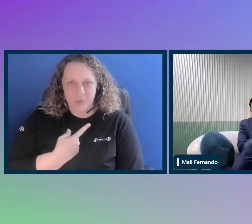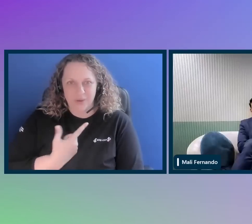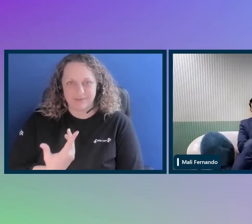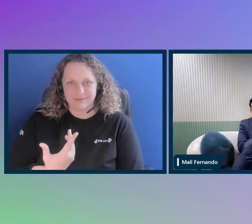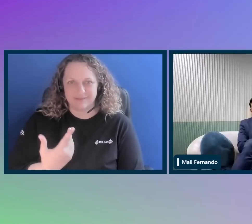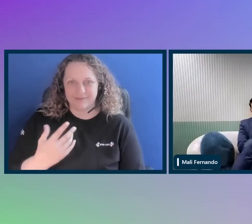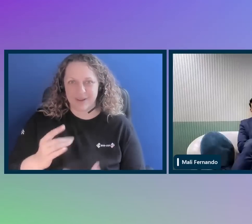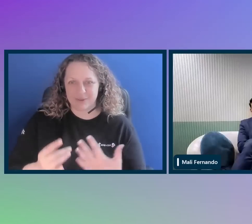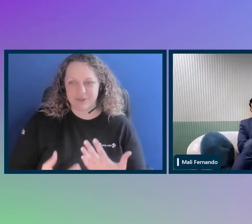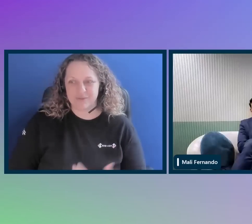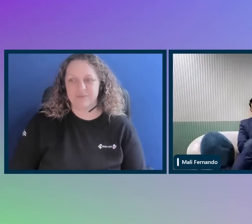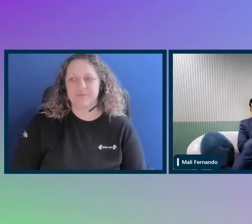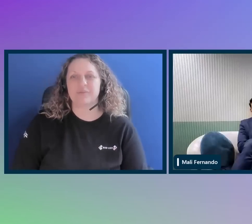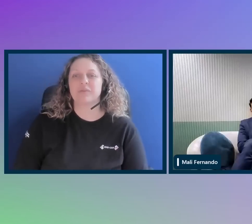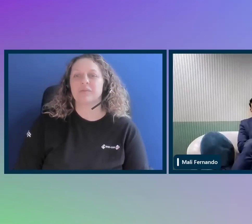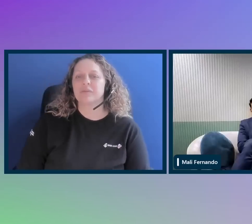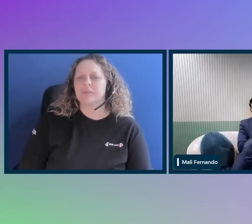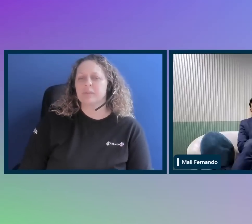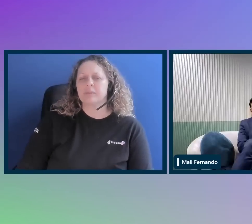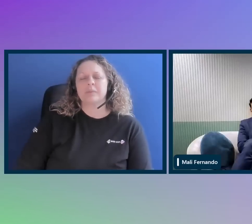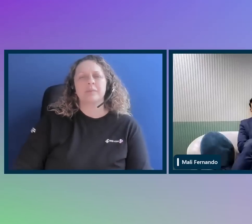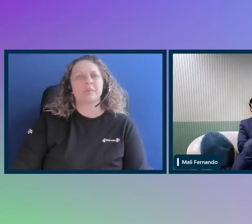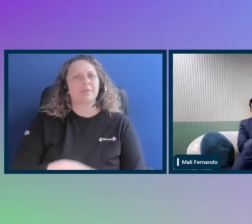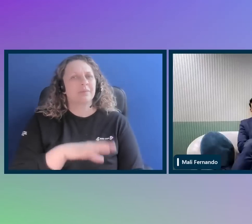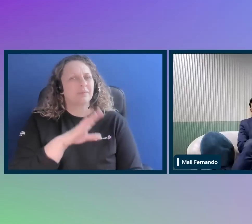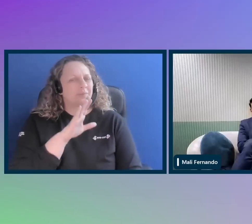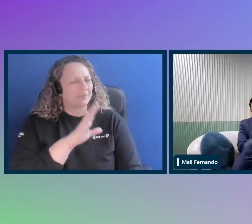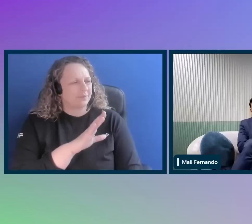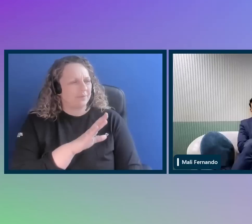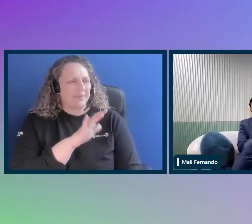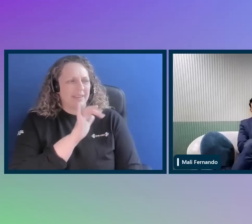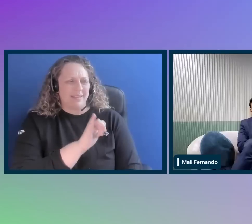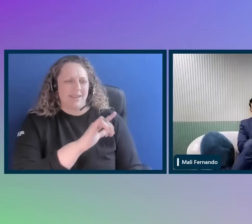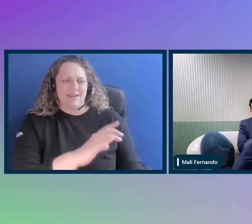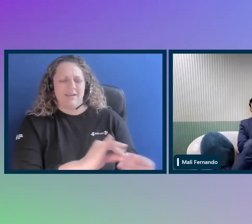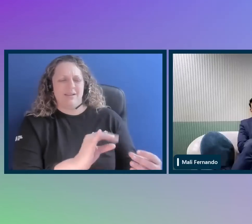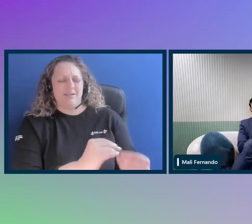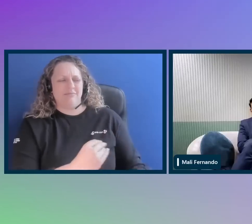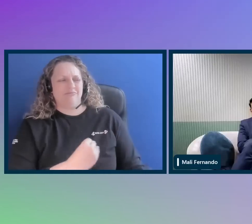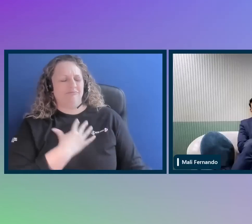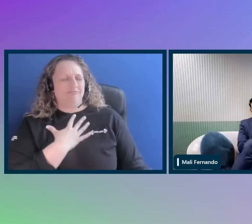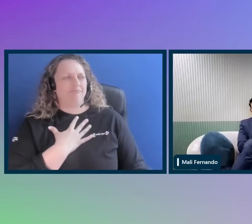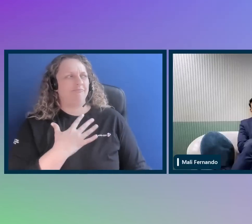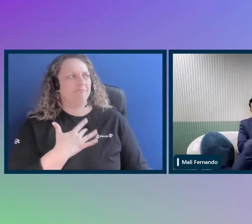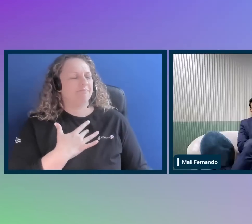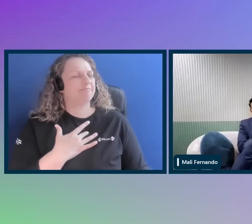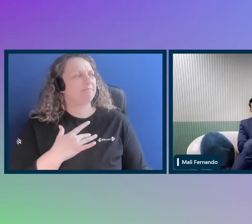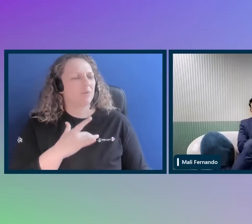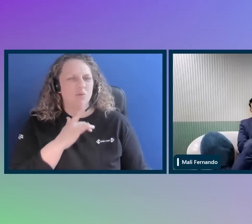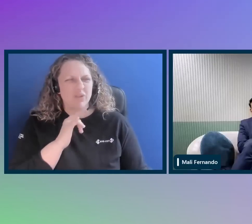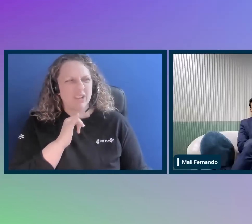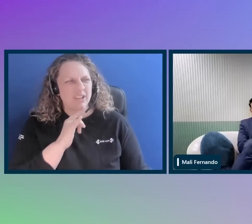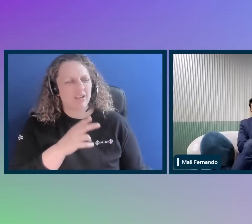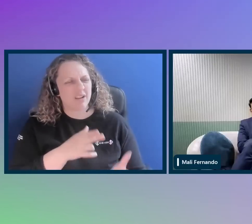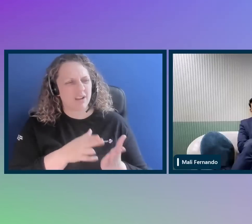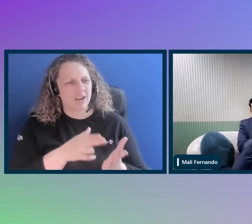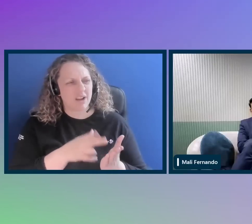You know, Mali, that is very inspiring, really, because when you think about banking,